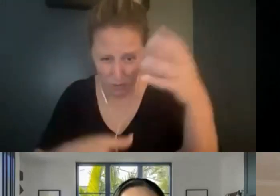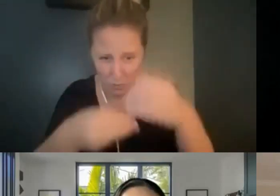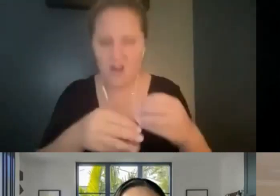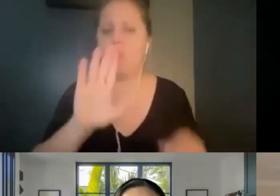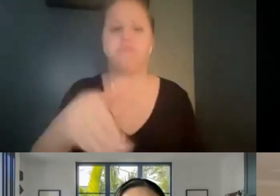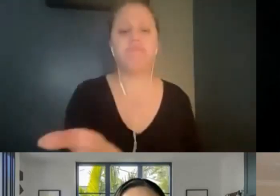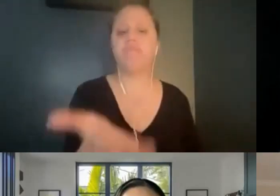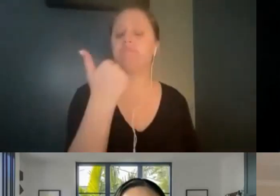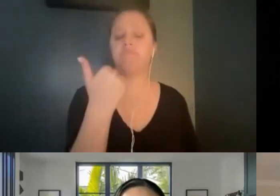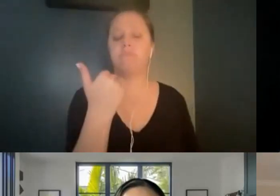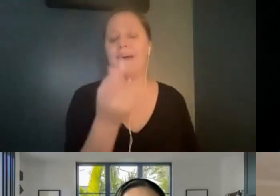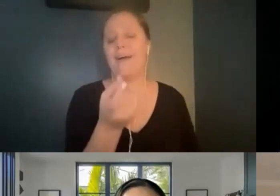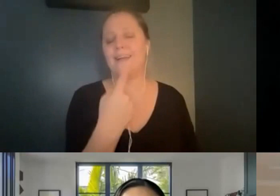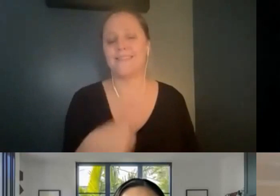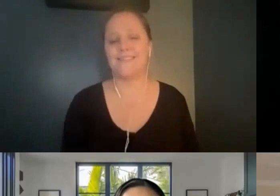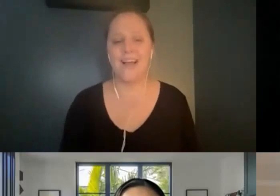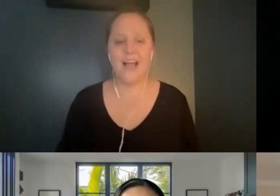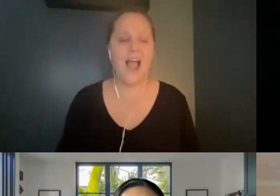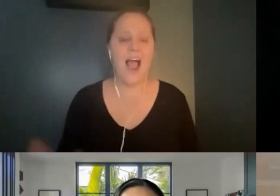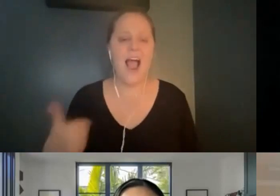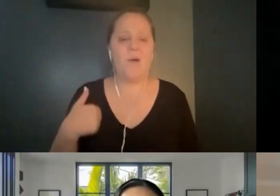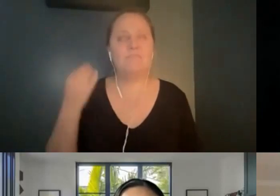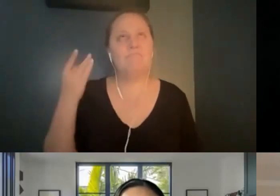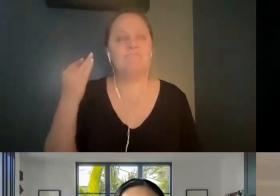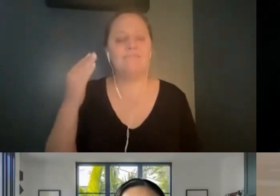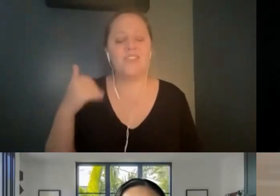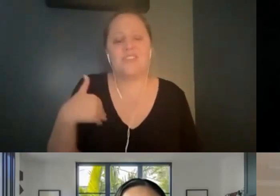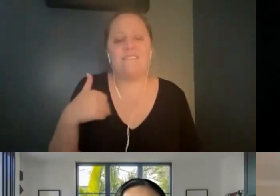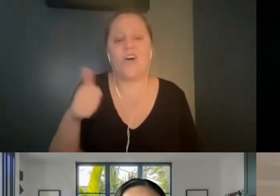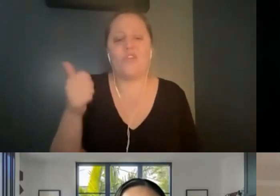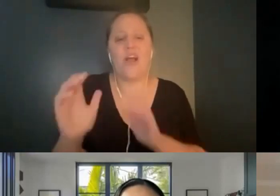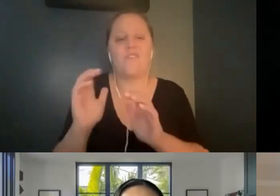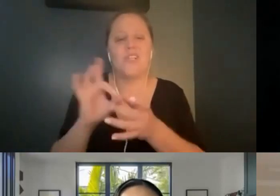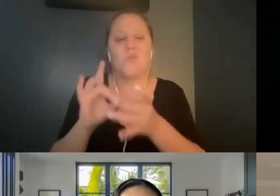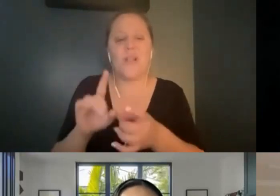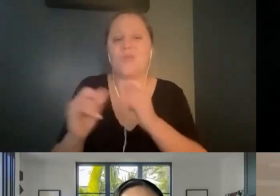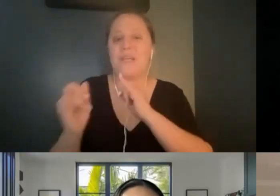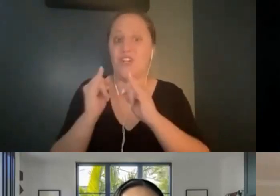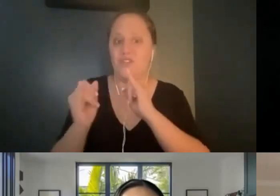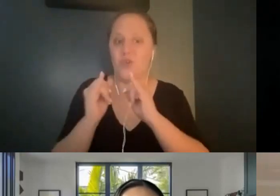I was going to.. having some conversations about interviews and virtual interviews and